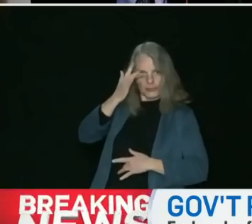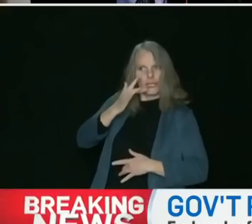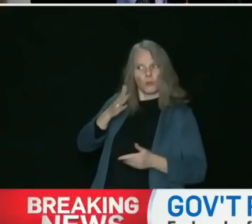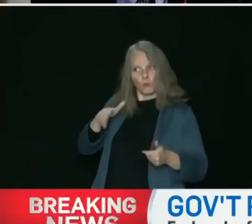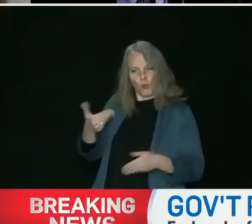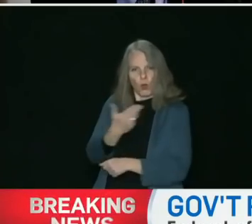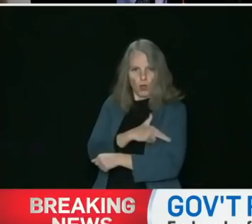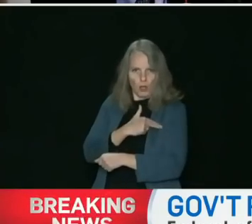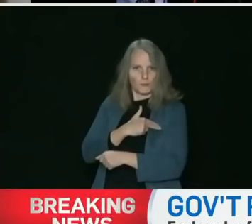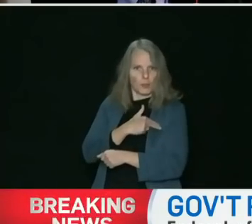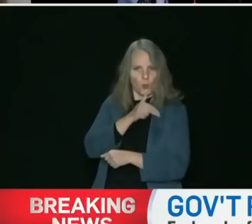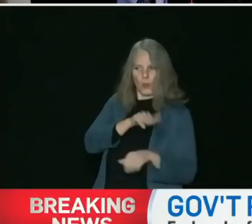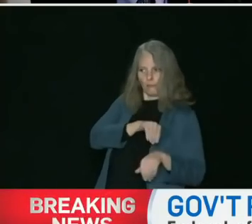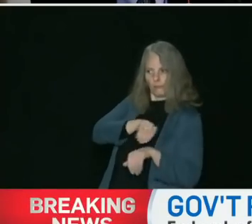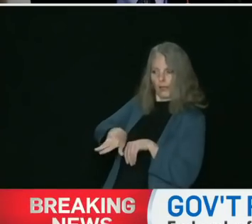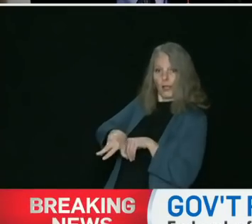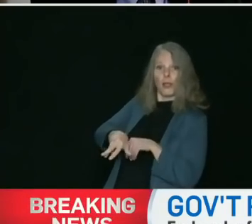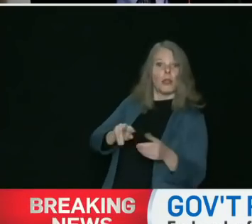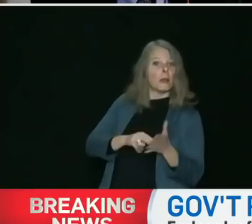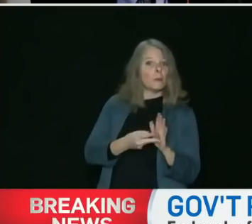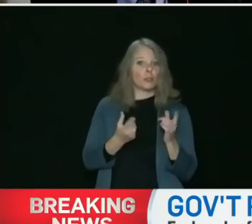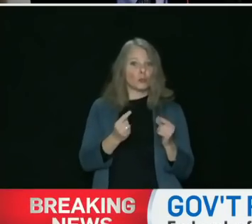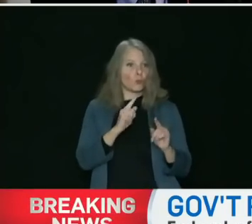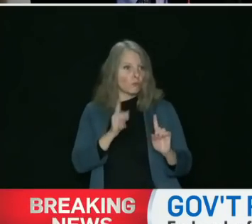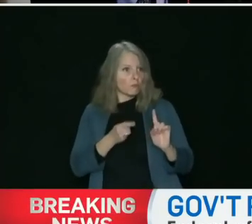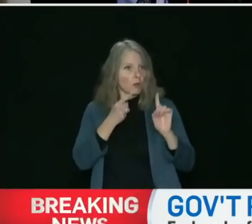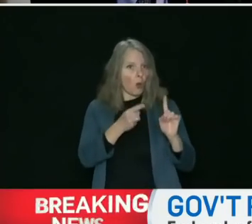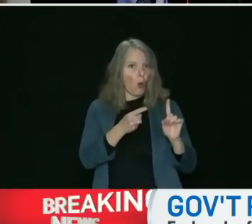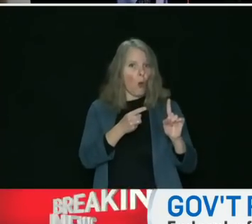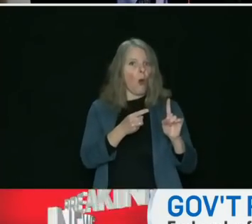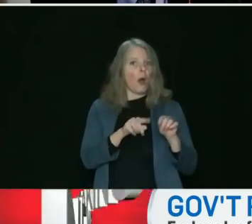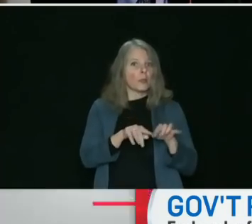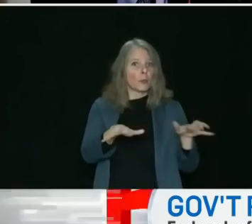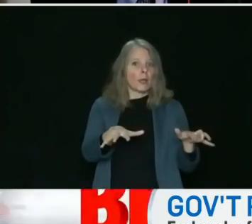DEPEND ON THE OVERALL NUMBER OF